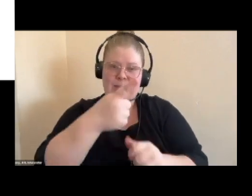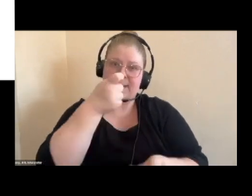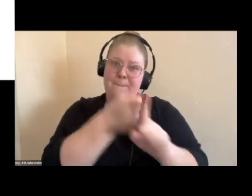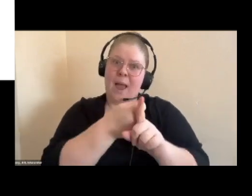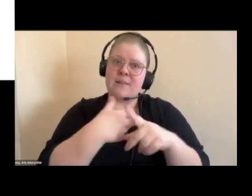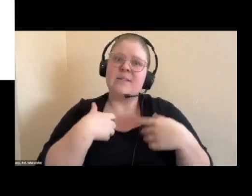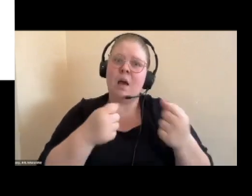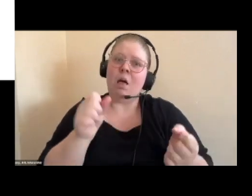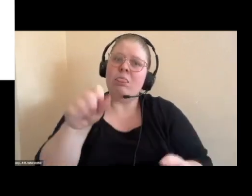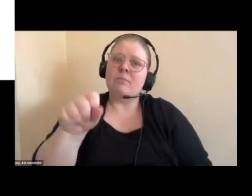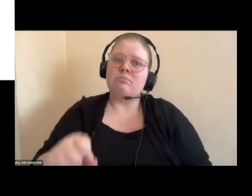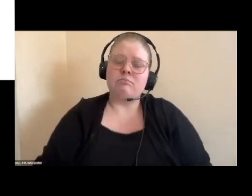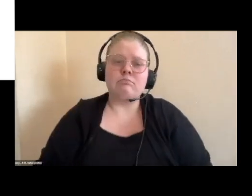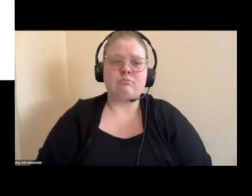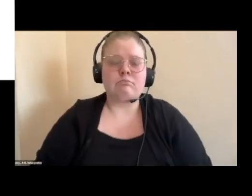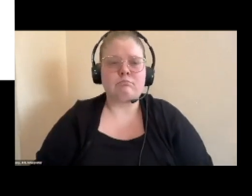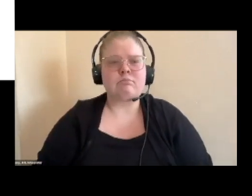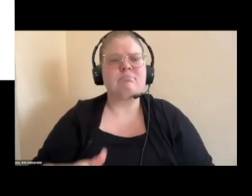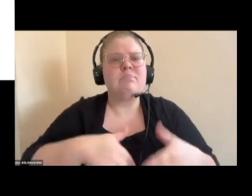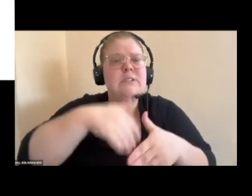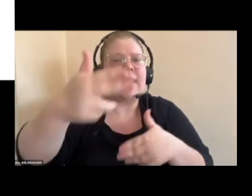If you go to the next slide,